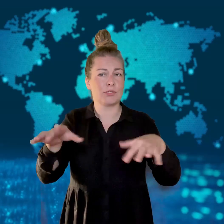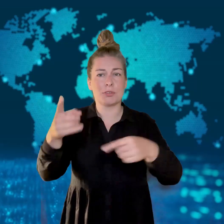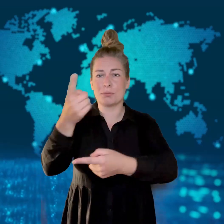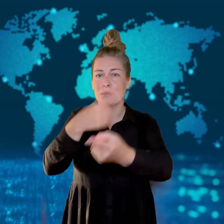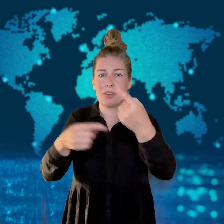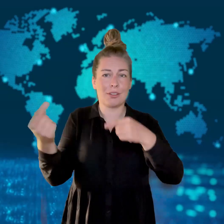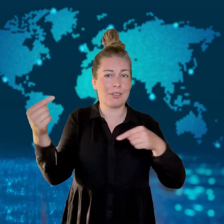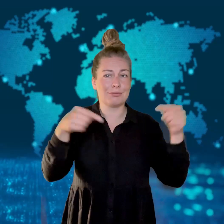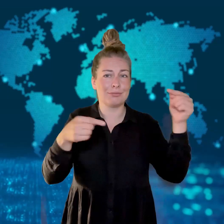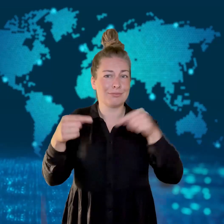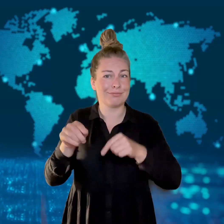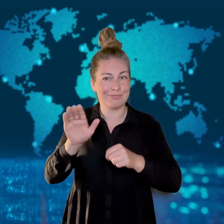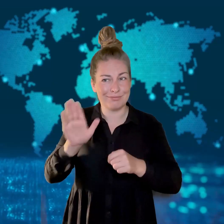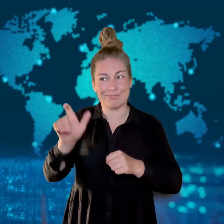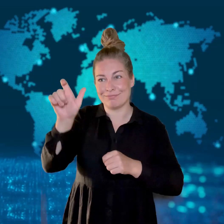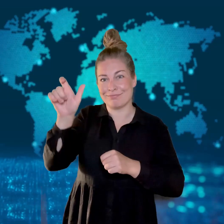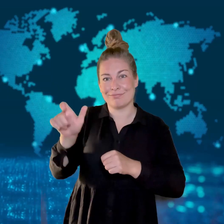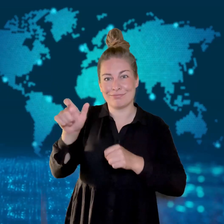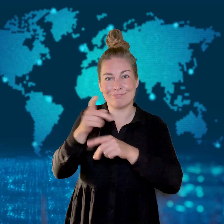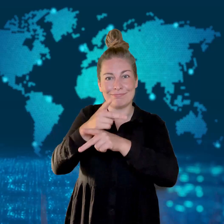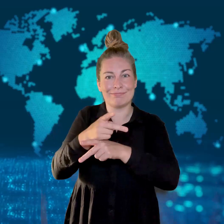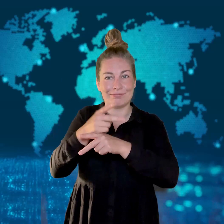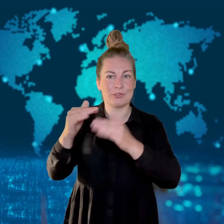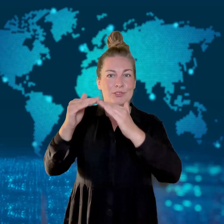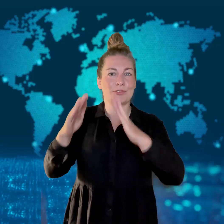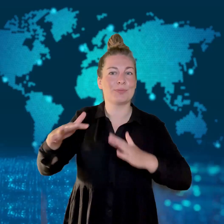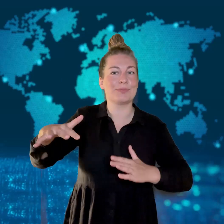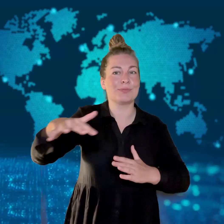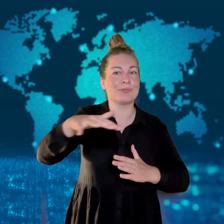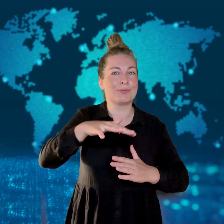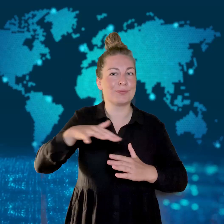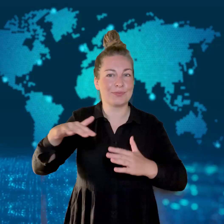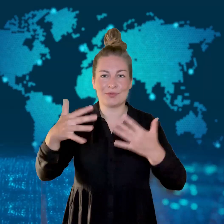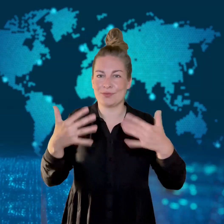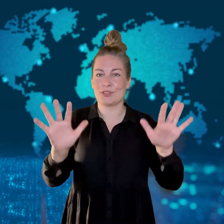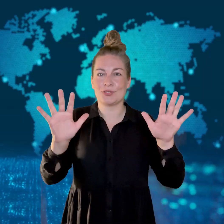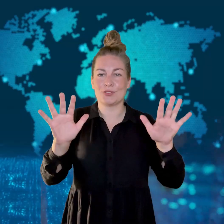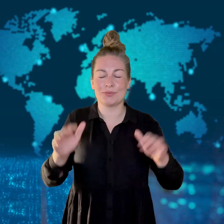being returned to their keeper.